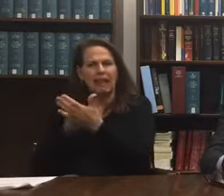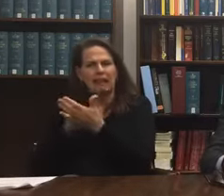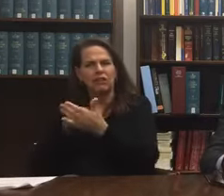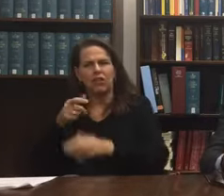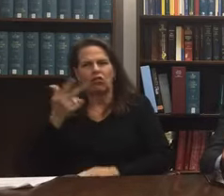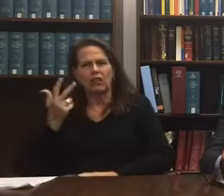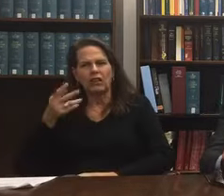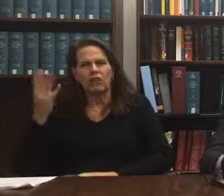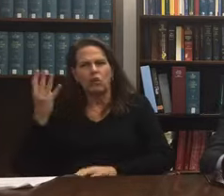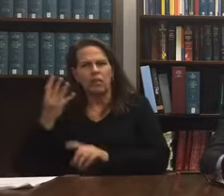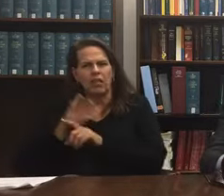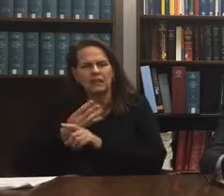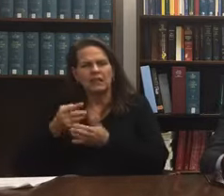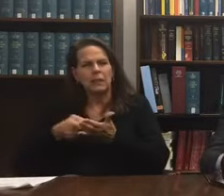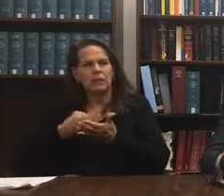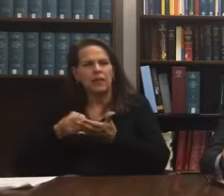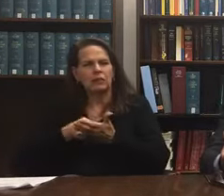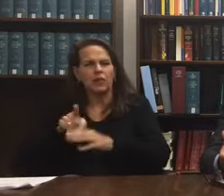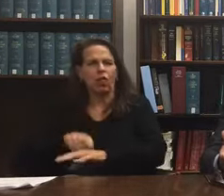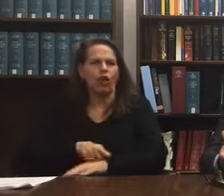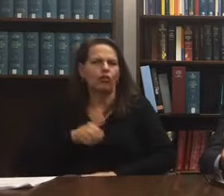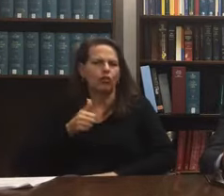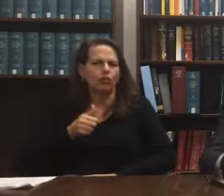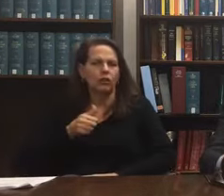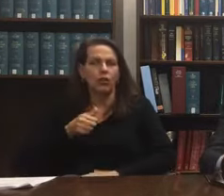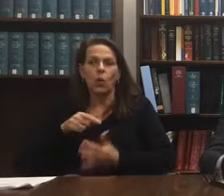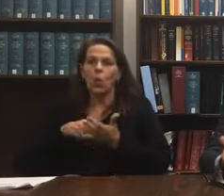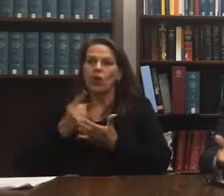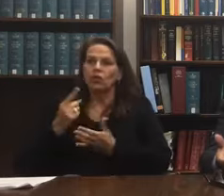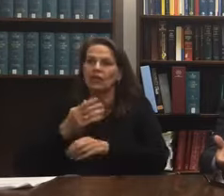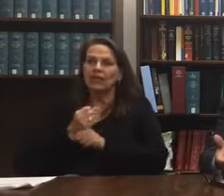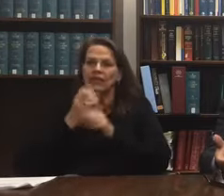sometimes longer once you get the decision you're gonna have to resubmit